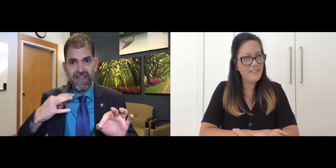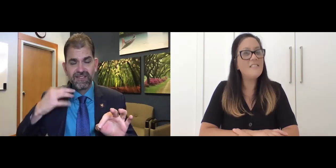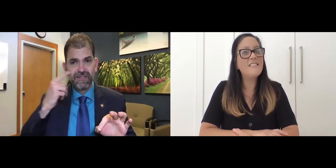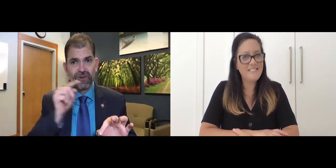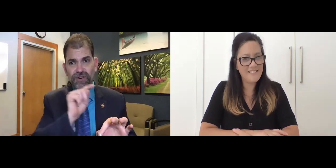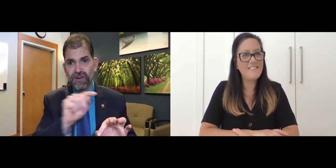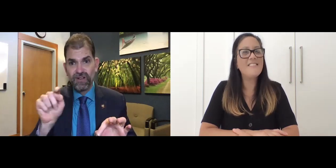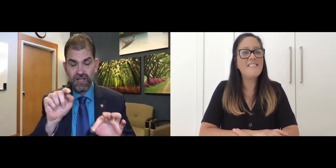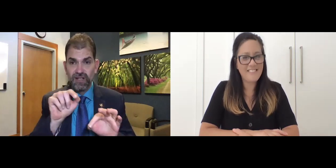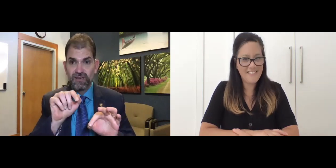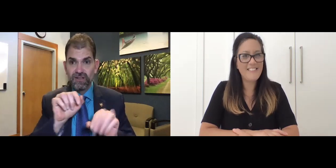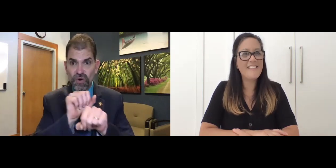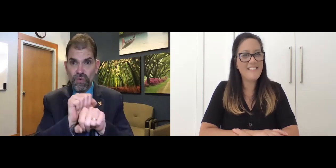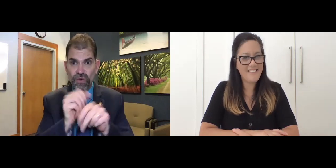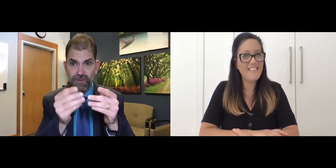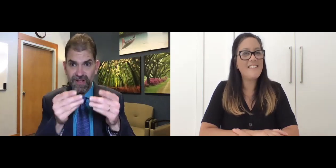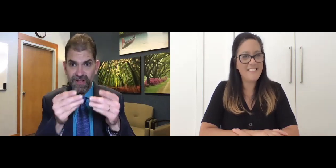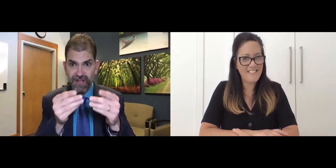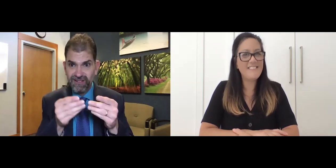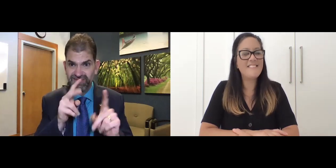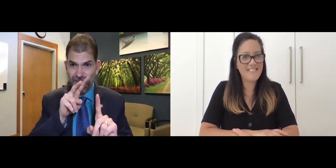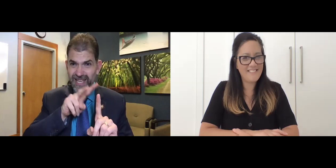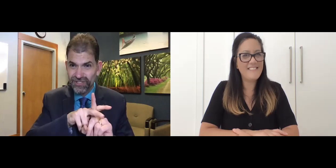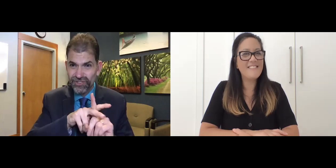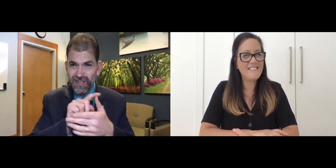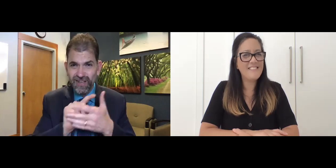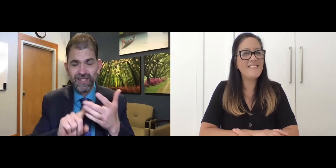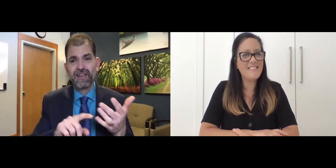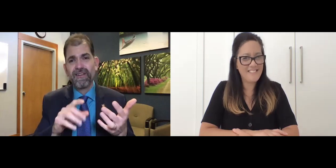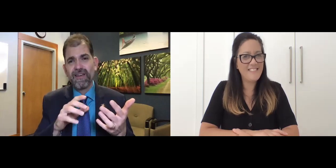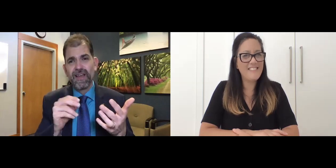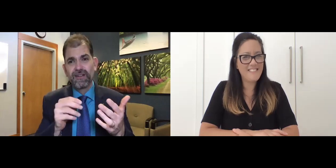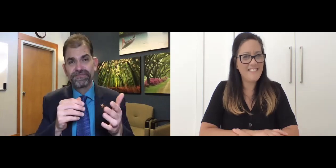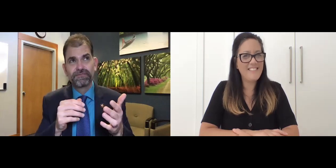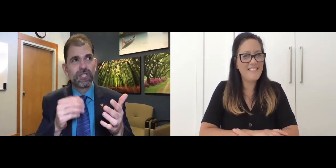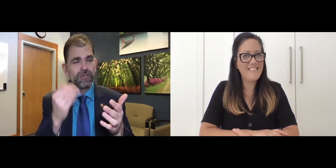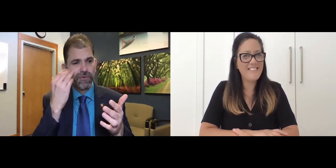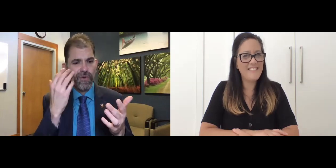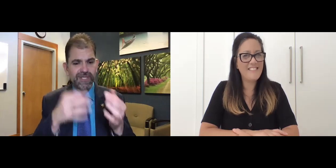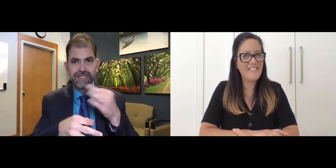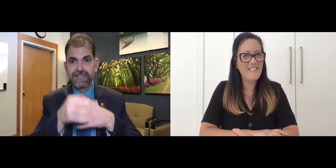in the interview selection of candidates in a workplace situation,